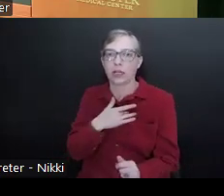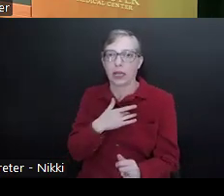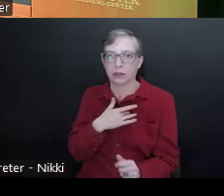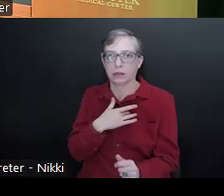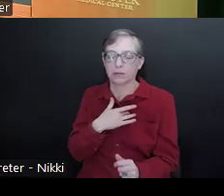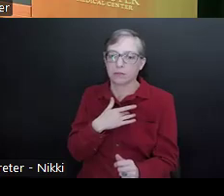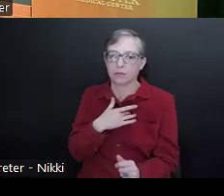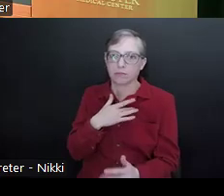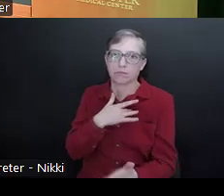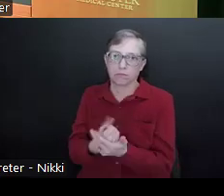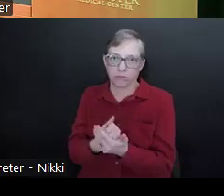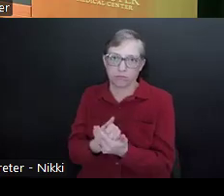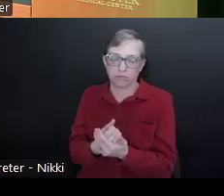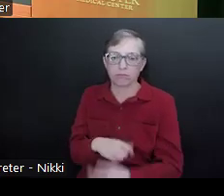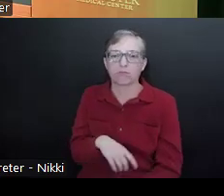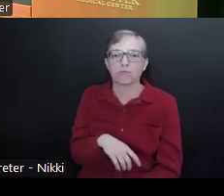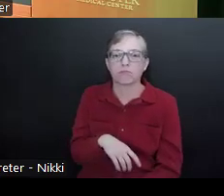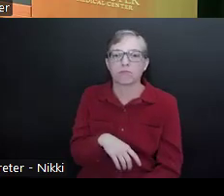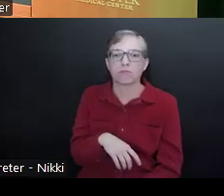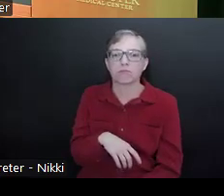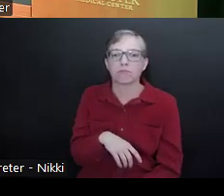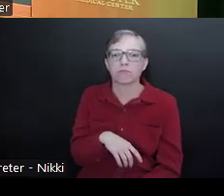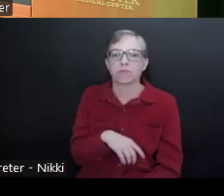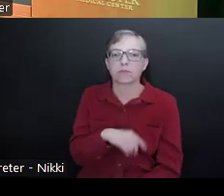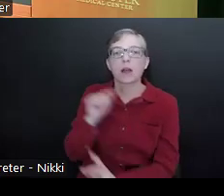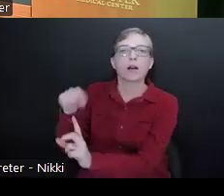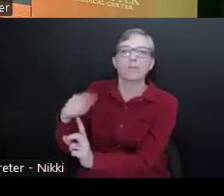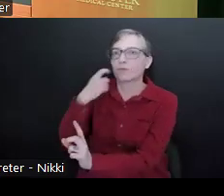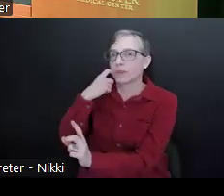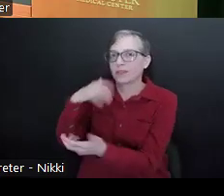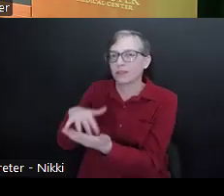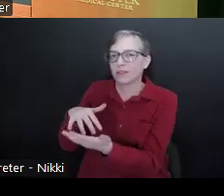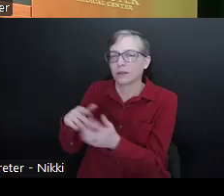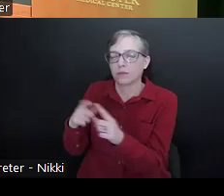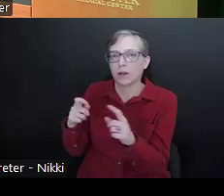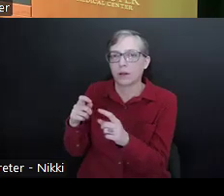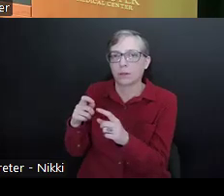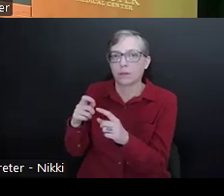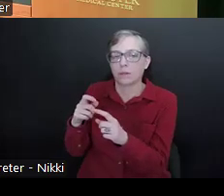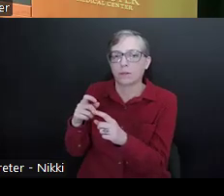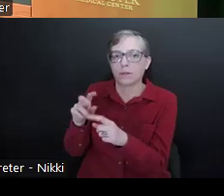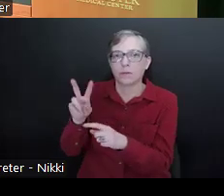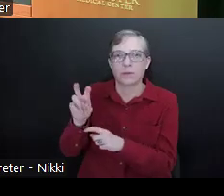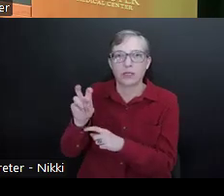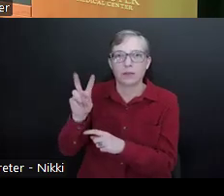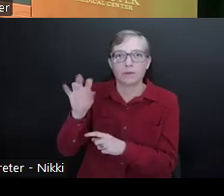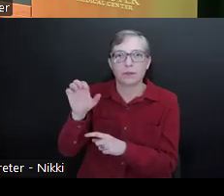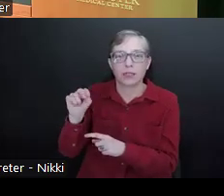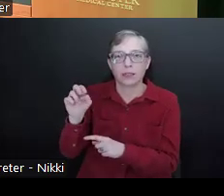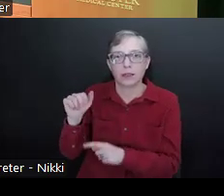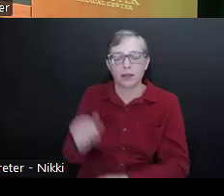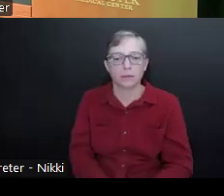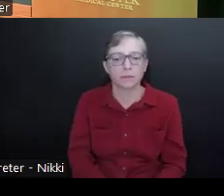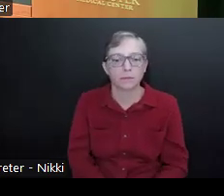uh study from Vienna sure so I think um yeah I mean one thing I didn't get into